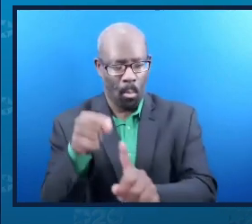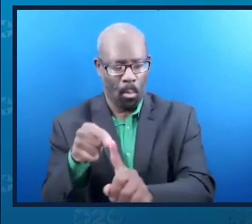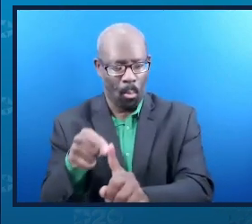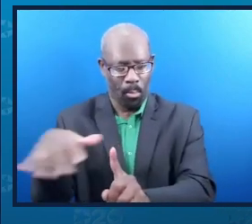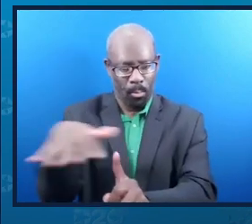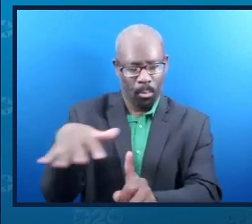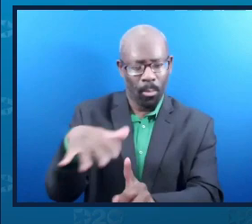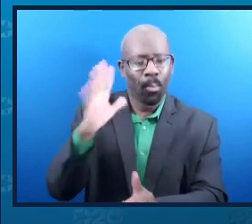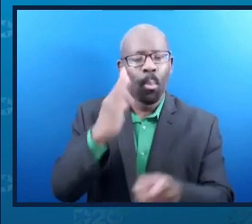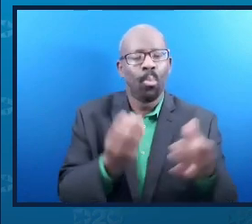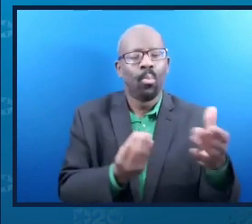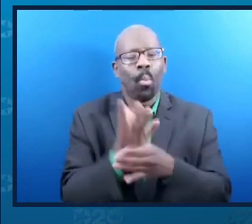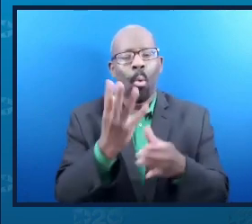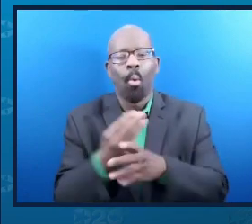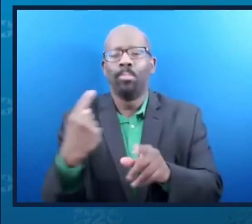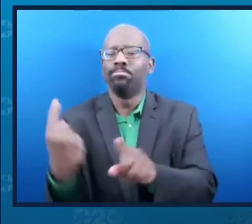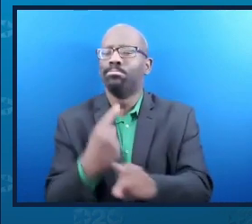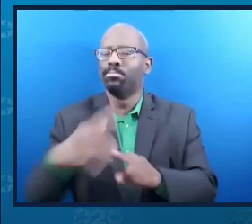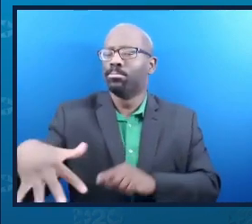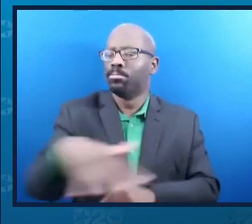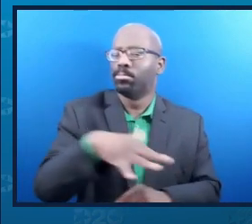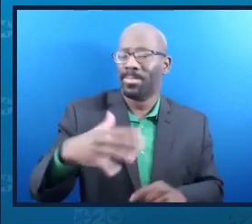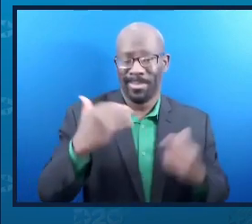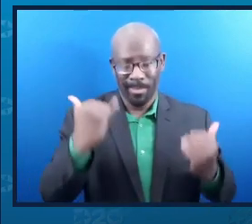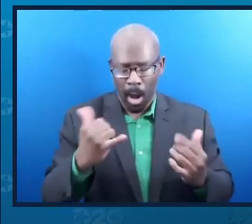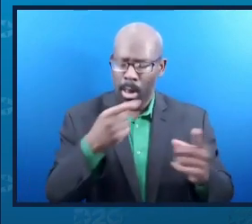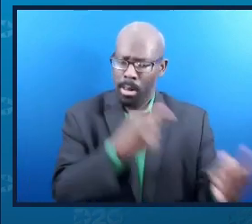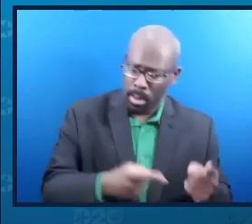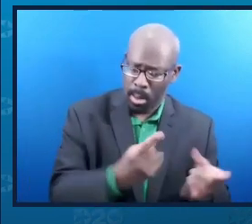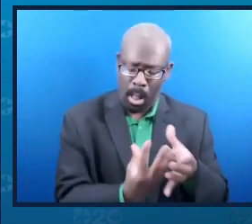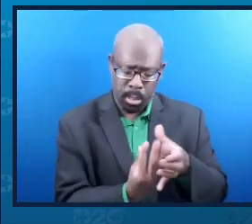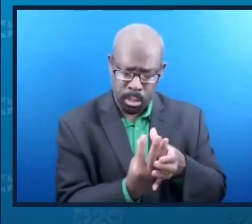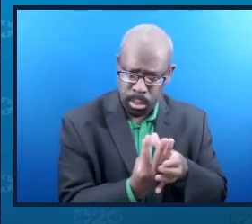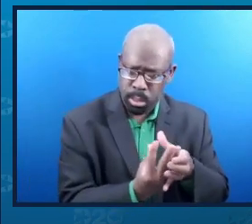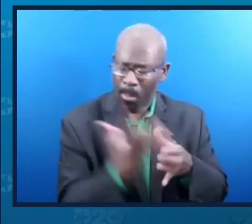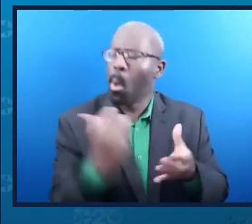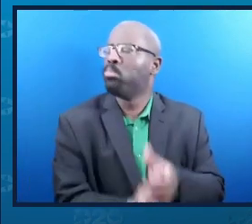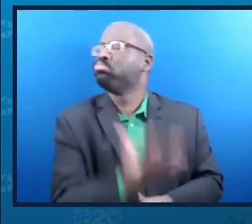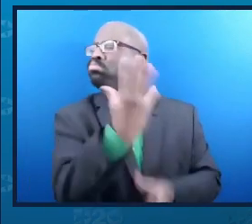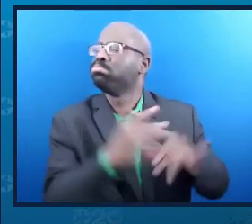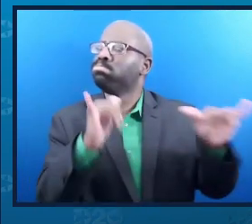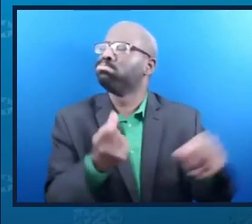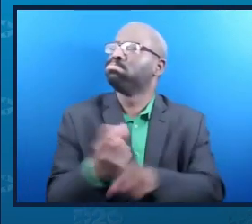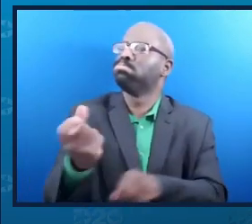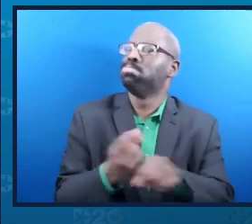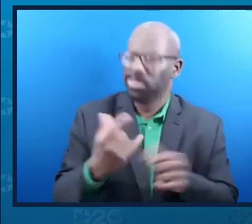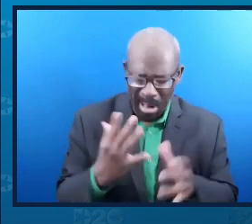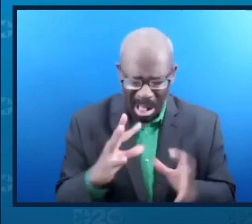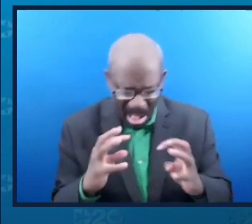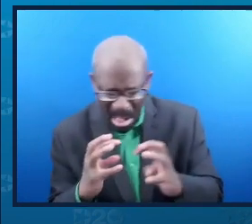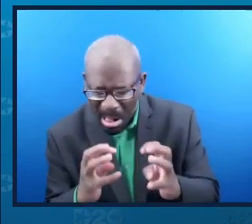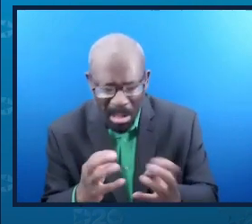US FARMER CANS SEE EFFECTS OF CLIMATE CHANGE HAPPENING IN FRONT OF US. SO TRYING TO DO OUR PART.